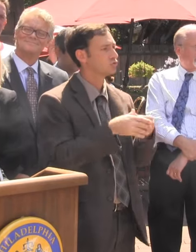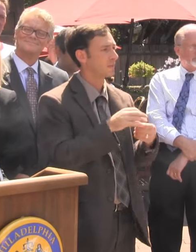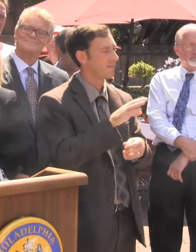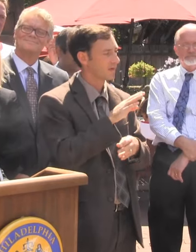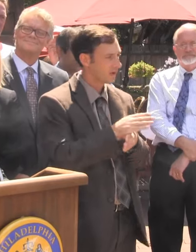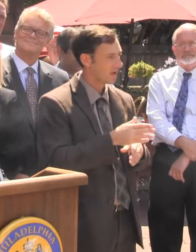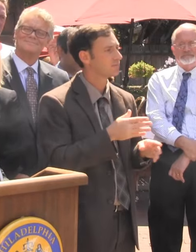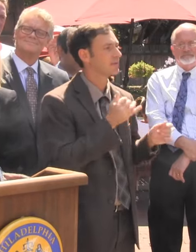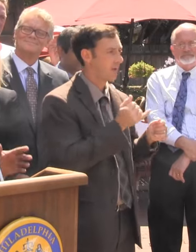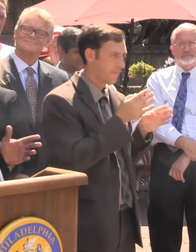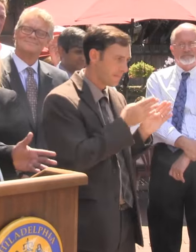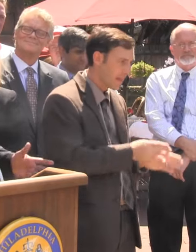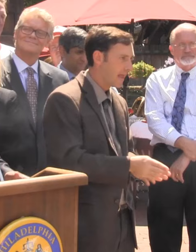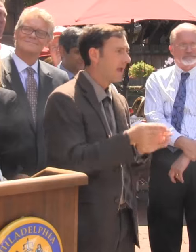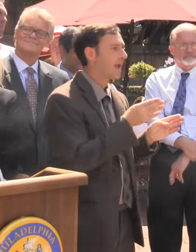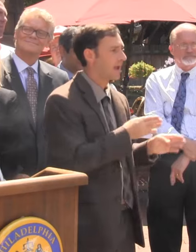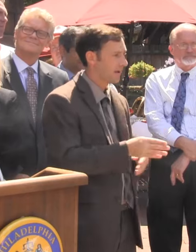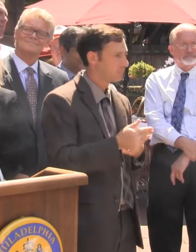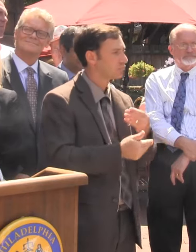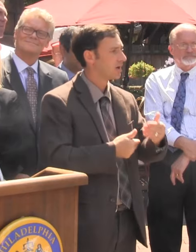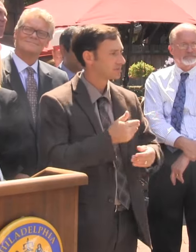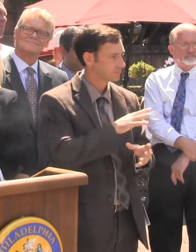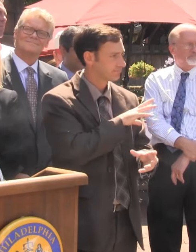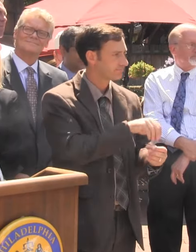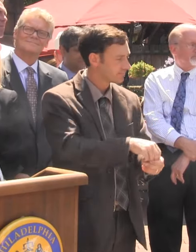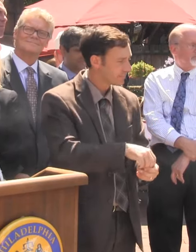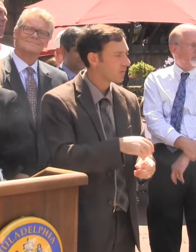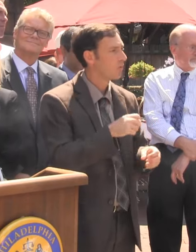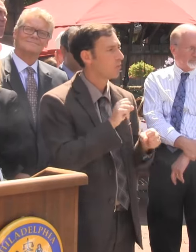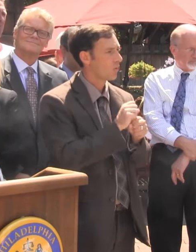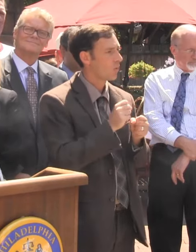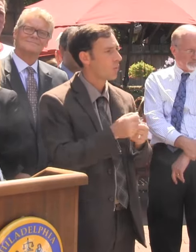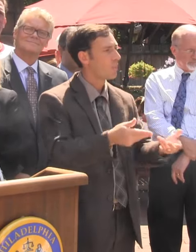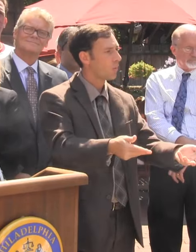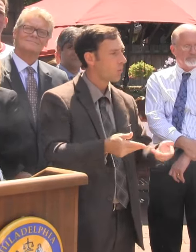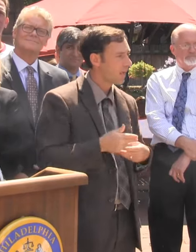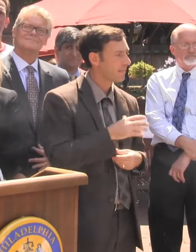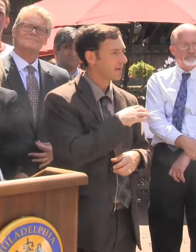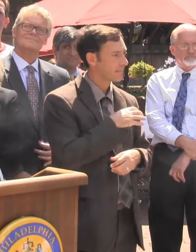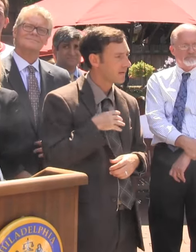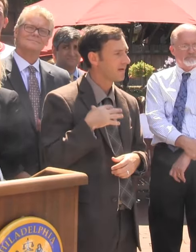process. We've been working with the welcome committee, working with the volunteer committee,